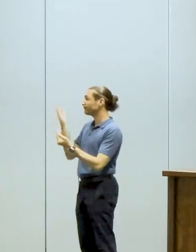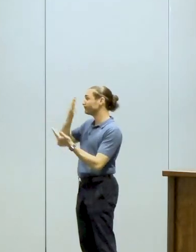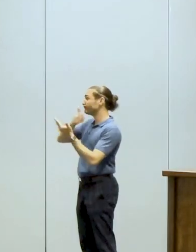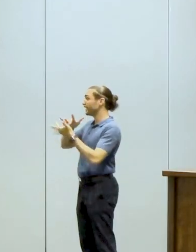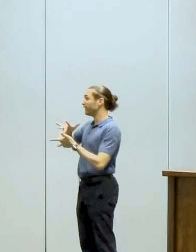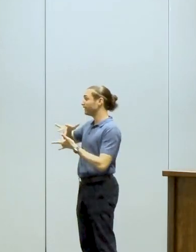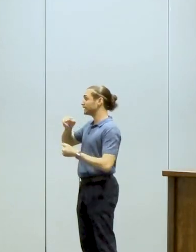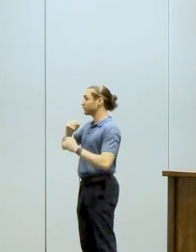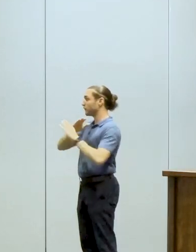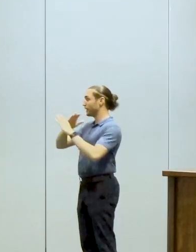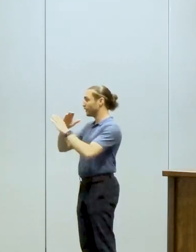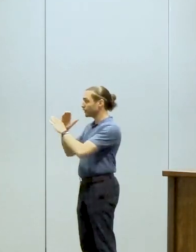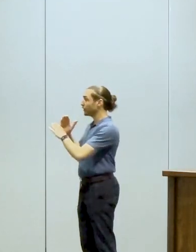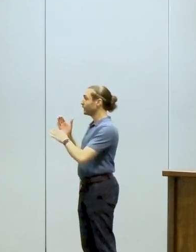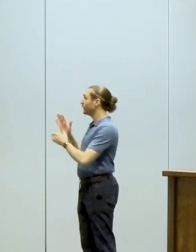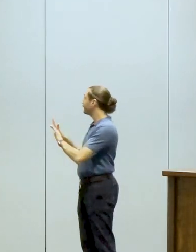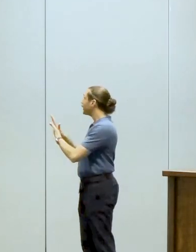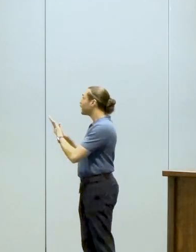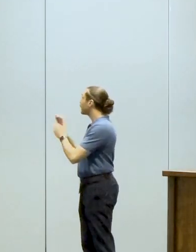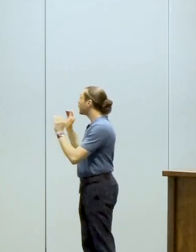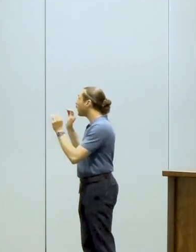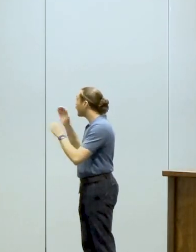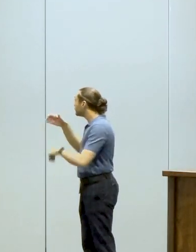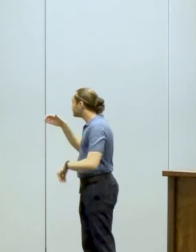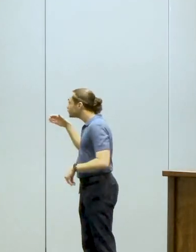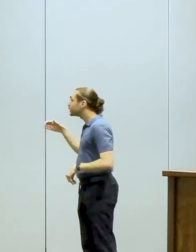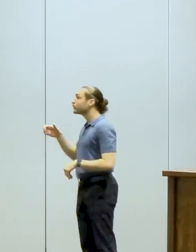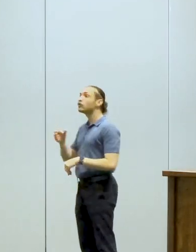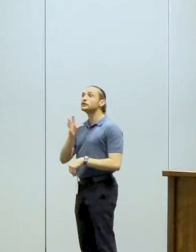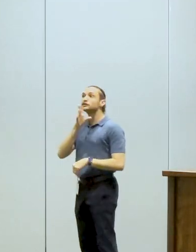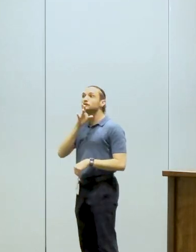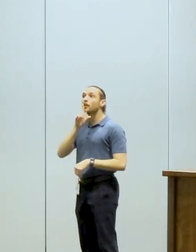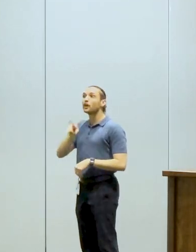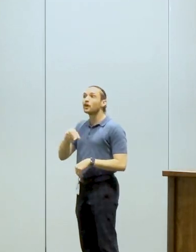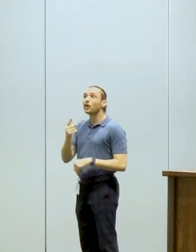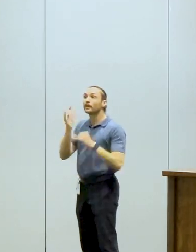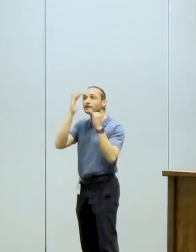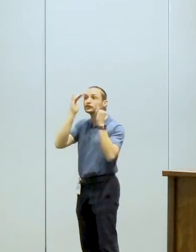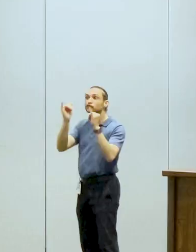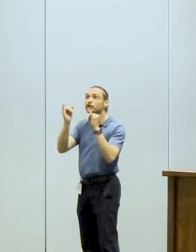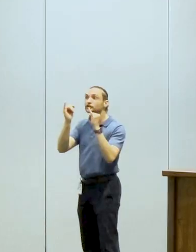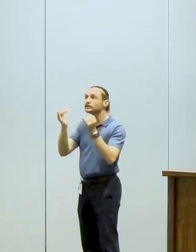uncaptioned videos to spoken only instructions. Ai offers new